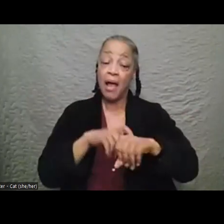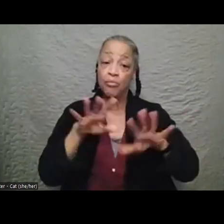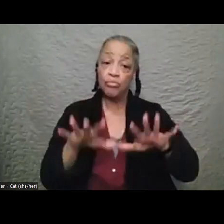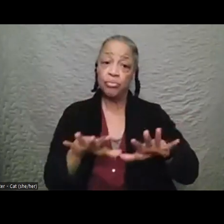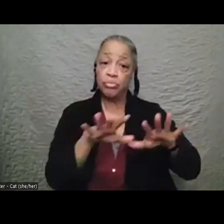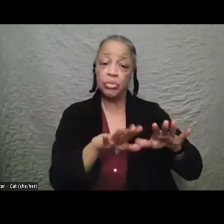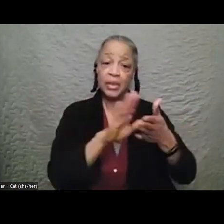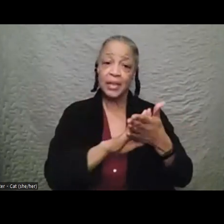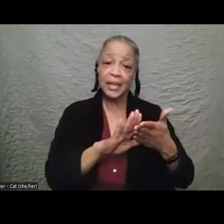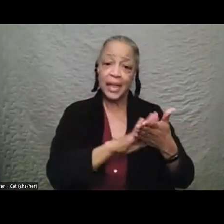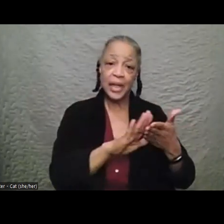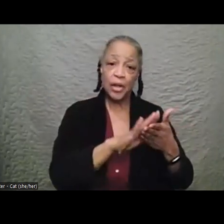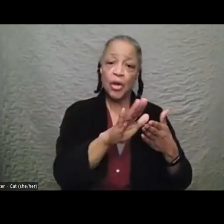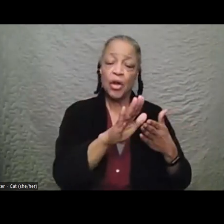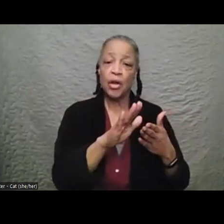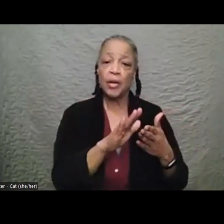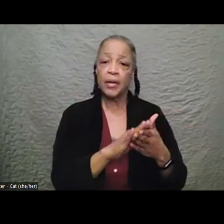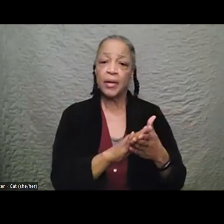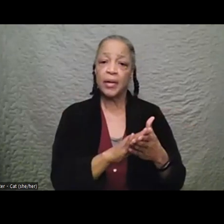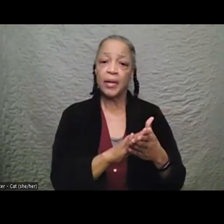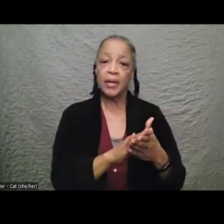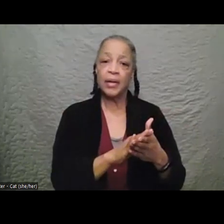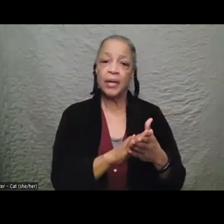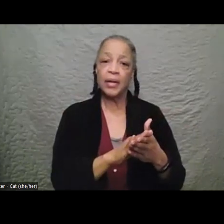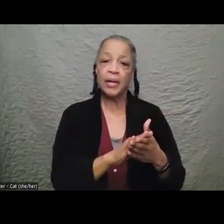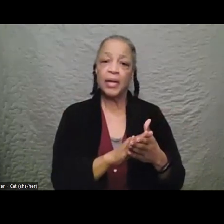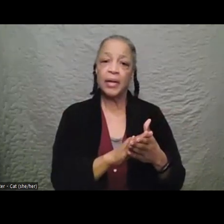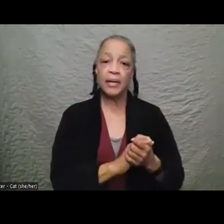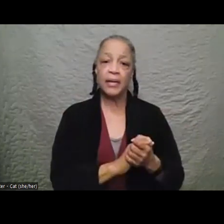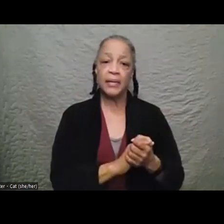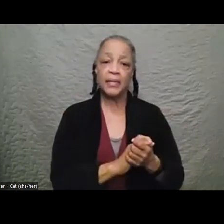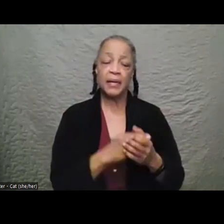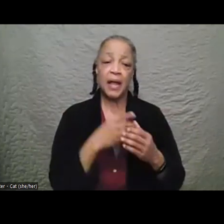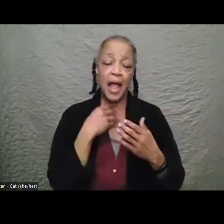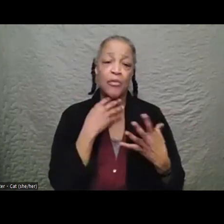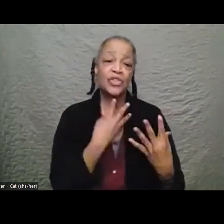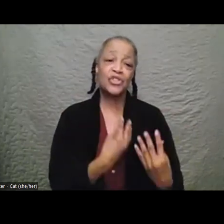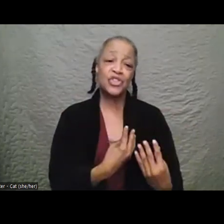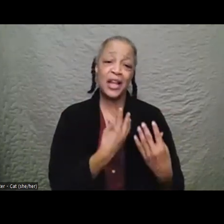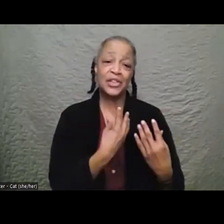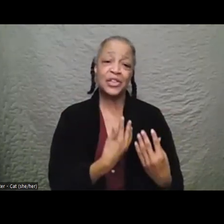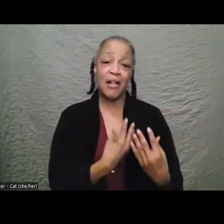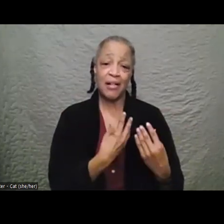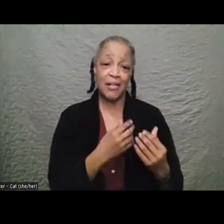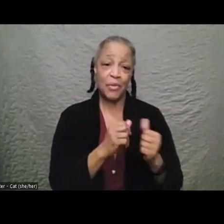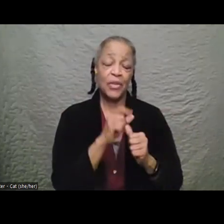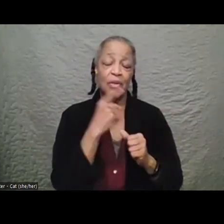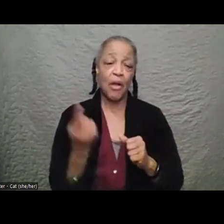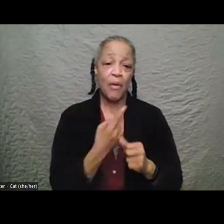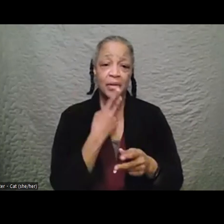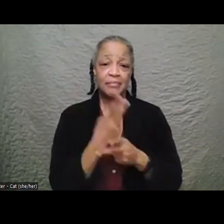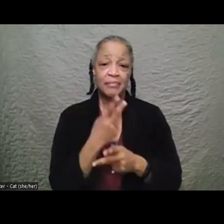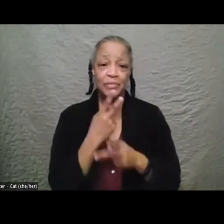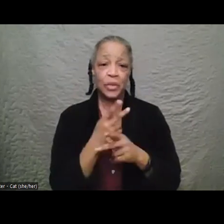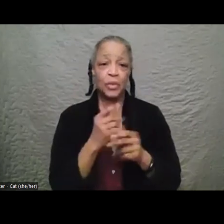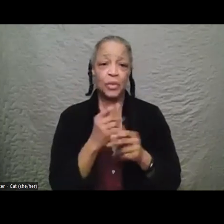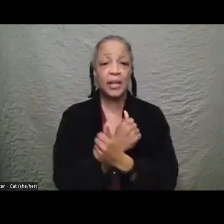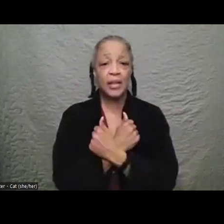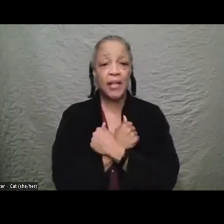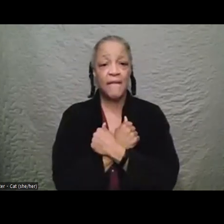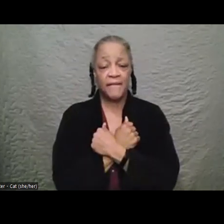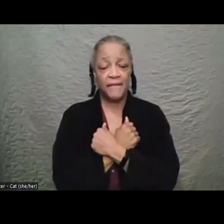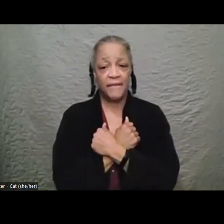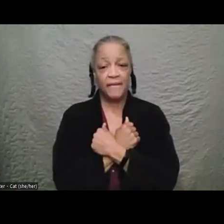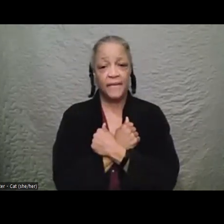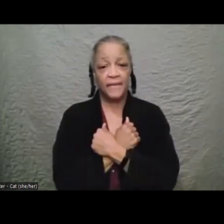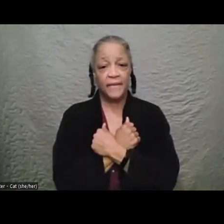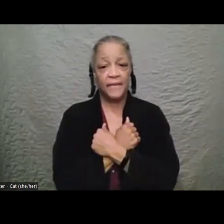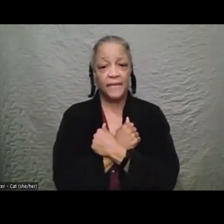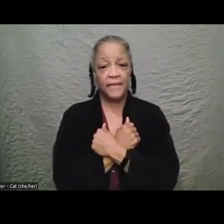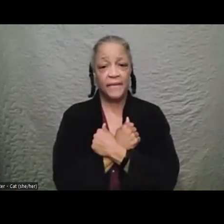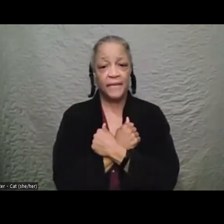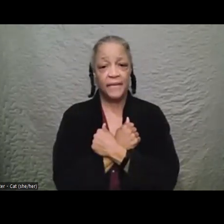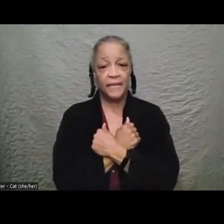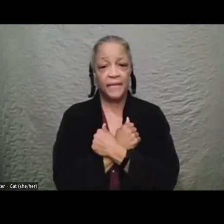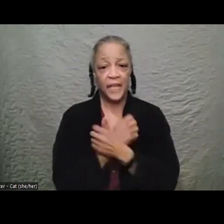her , I was gentle always looking after her with love . To this day, I get very emotional